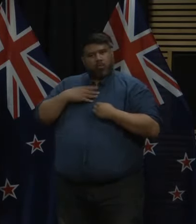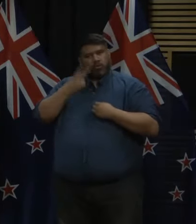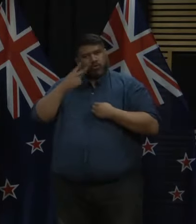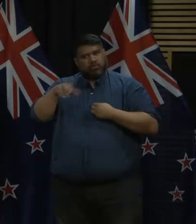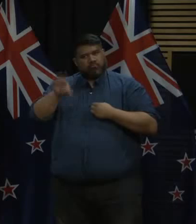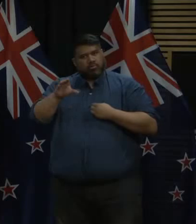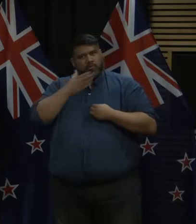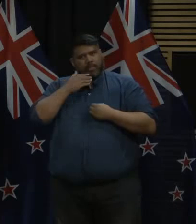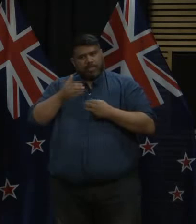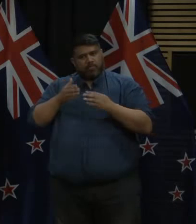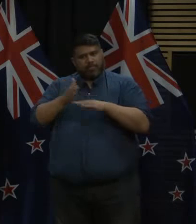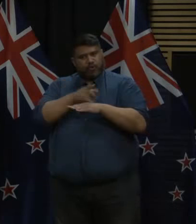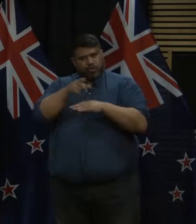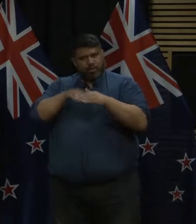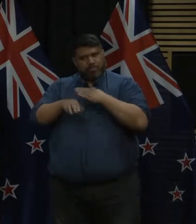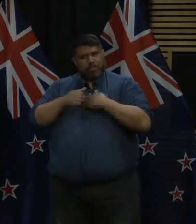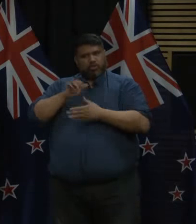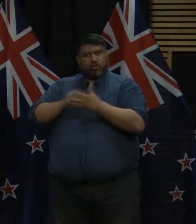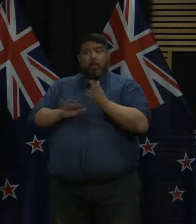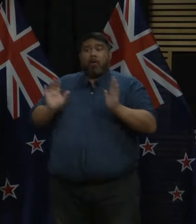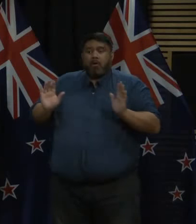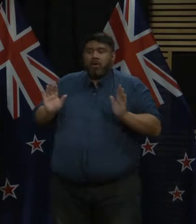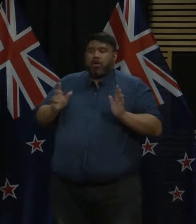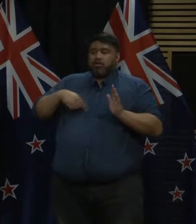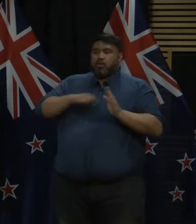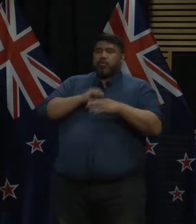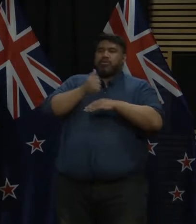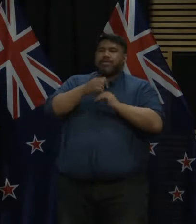use but an organiser who might